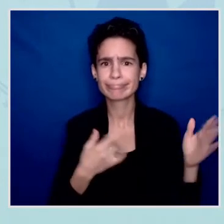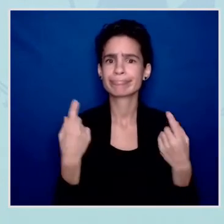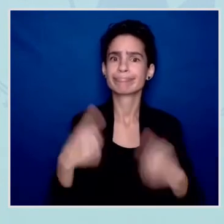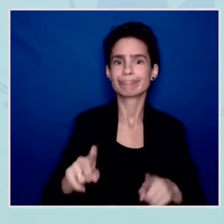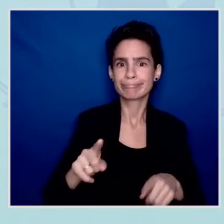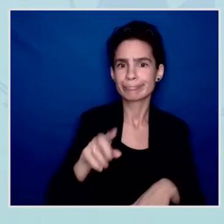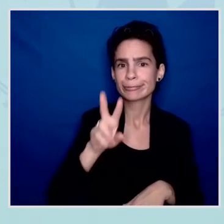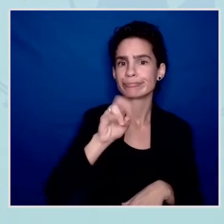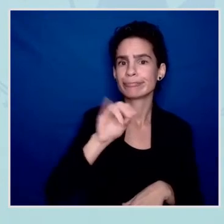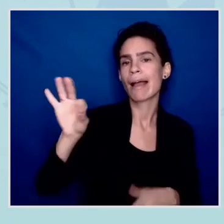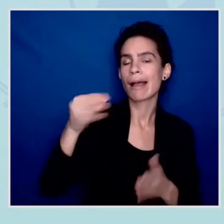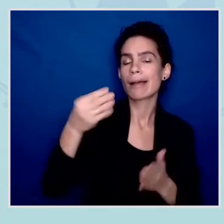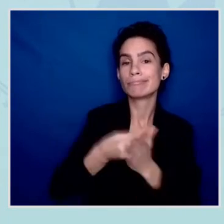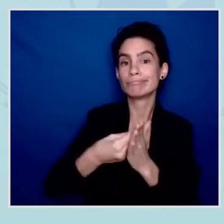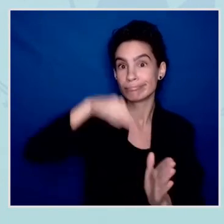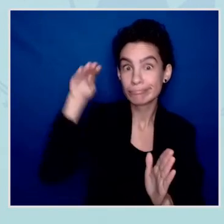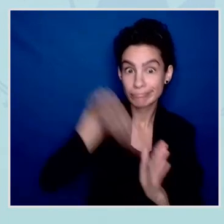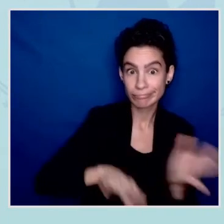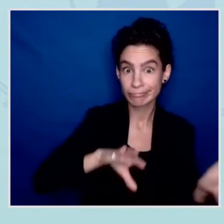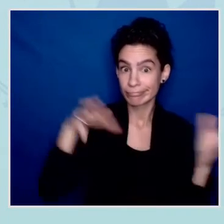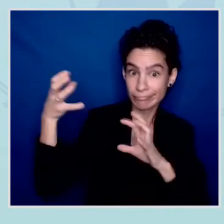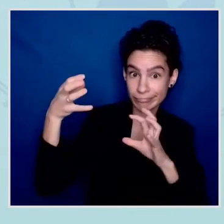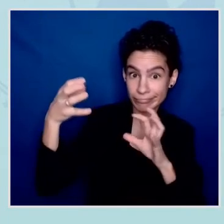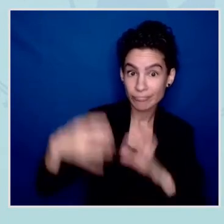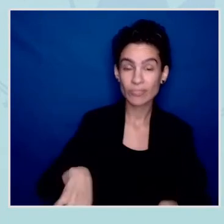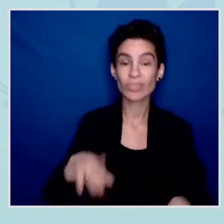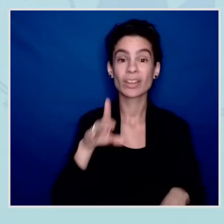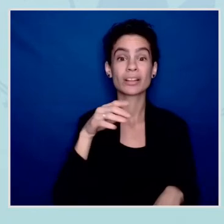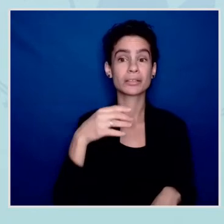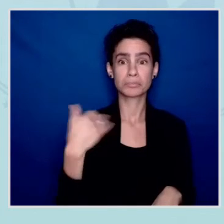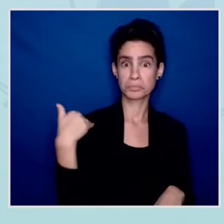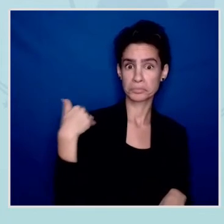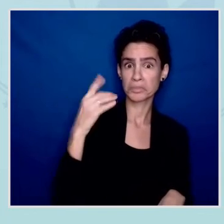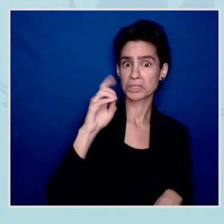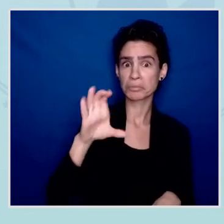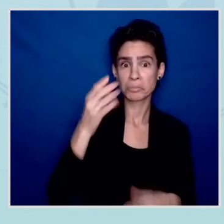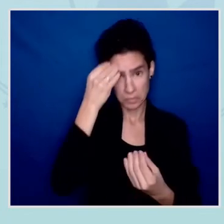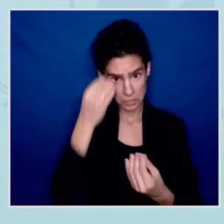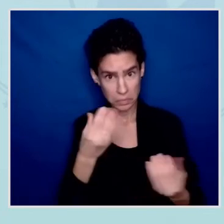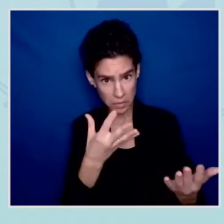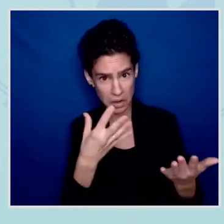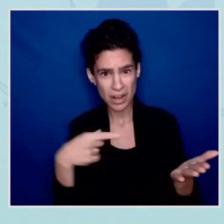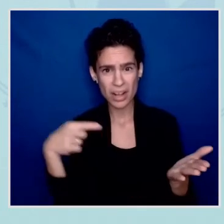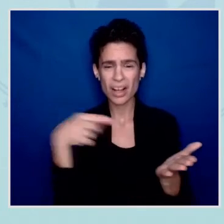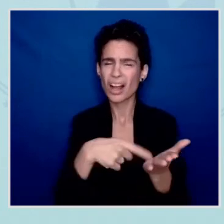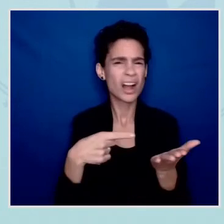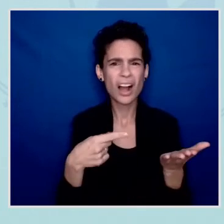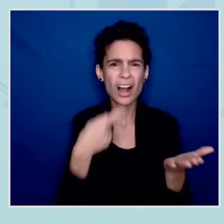REMINDS ME OF WHEN PRESIDENT OBAMA AND I WERE SWORN IN DURING THE GREAT RECESSION IN